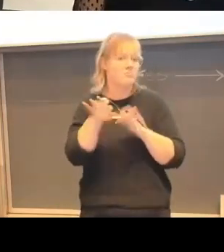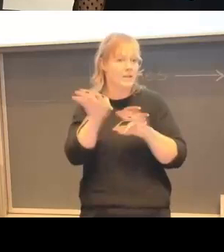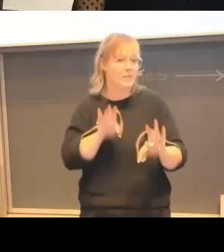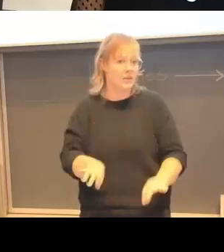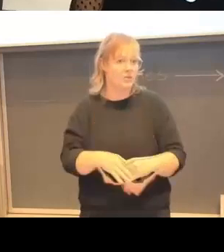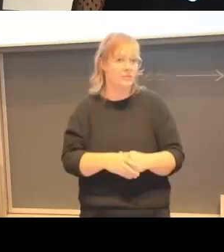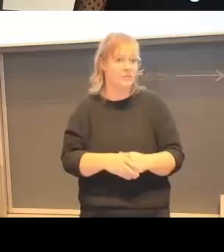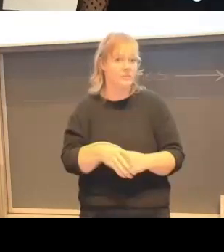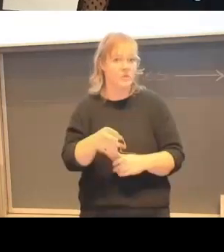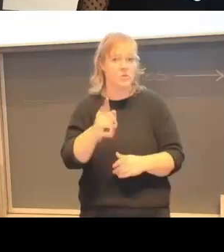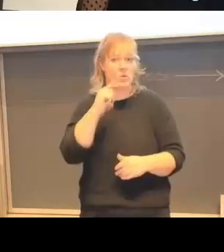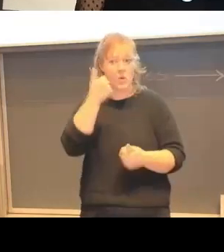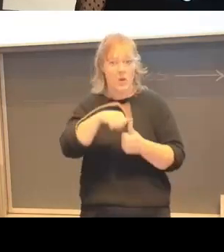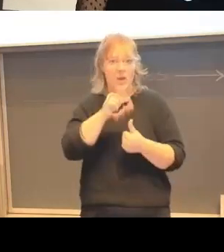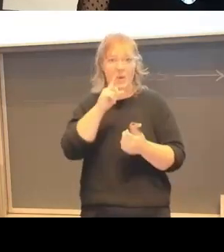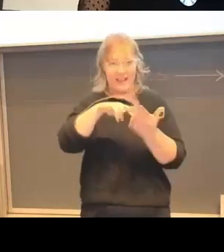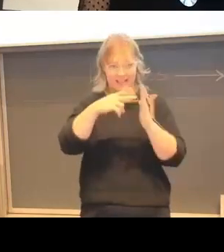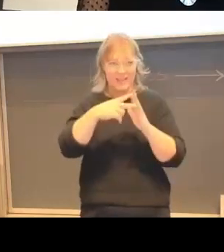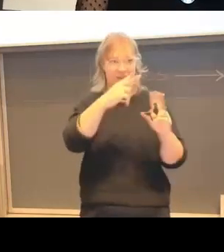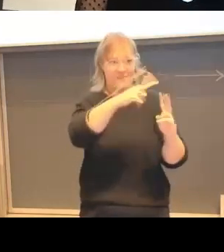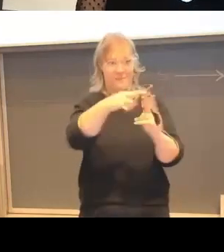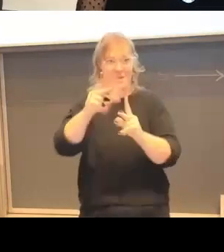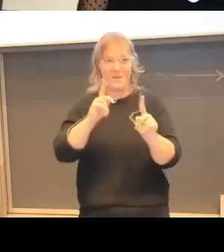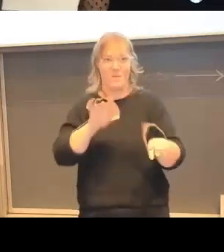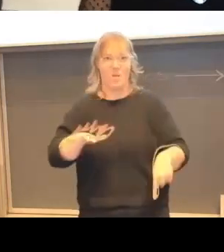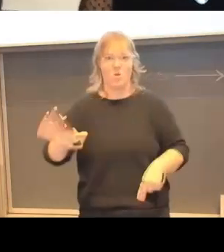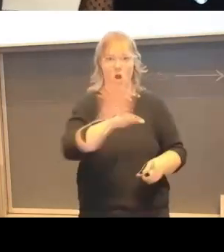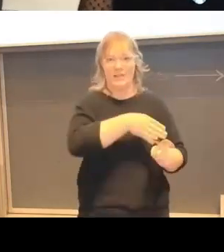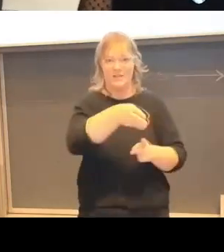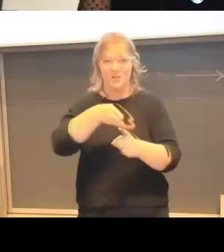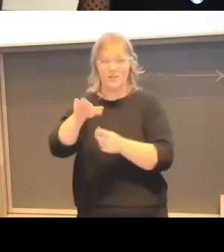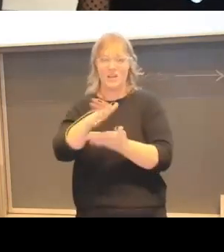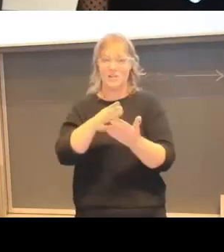we intentionally paired people across divisions some feedback suggested that surgeons were were